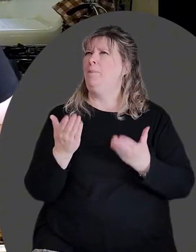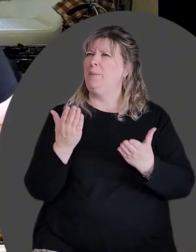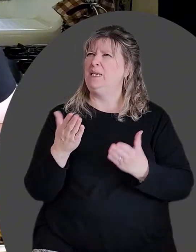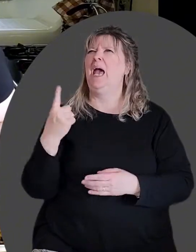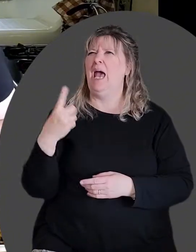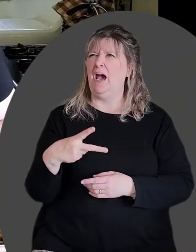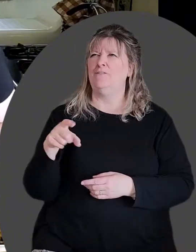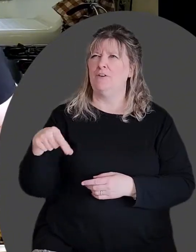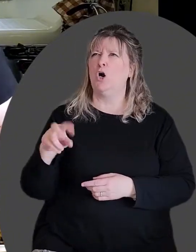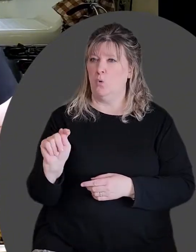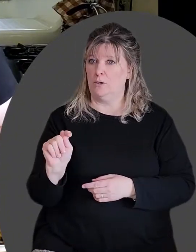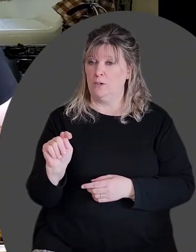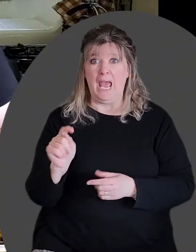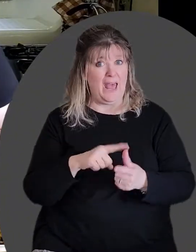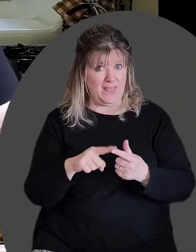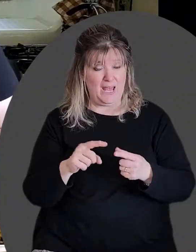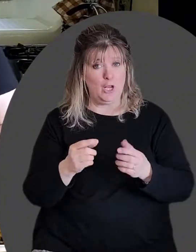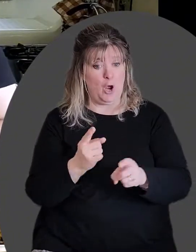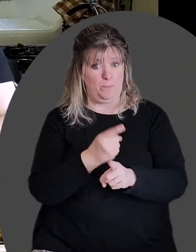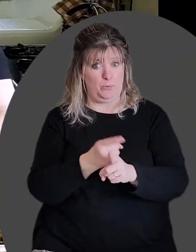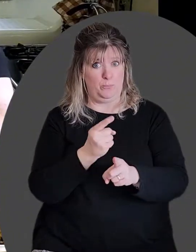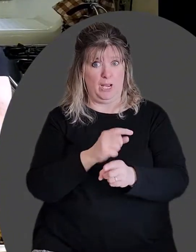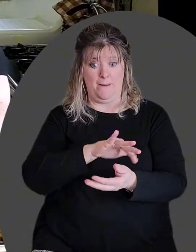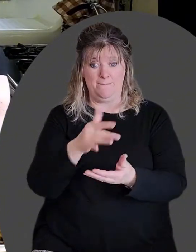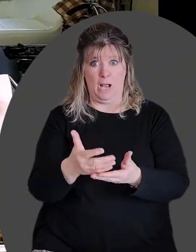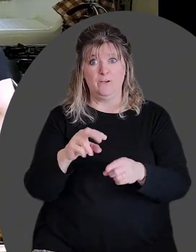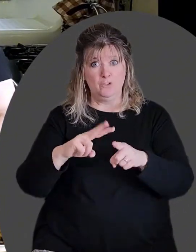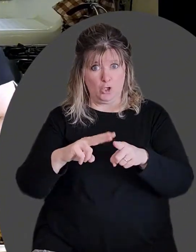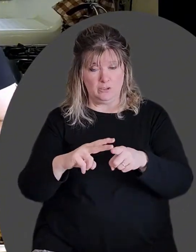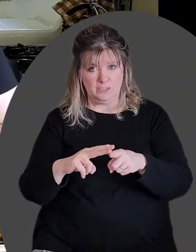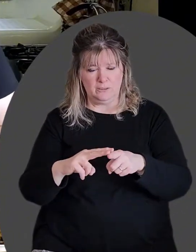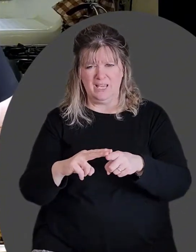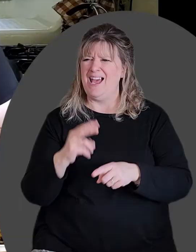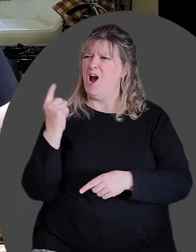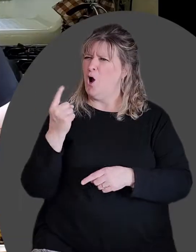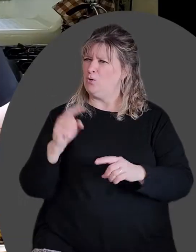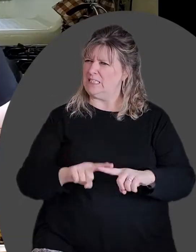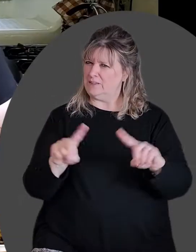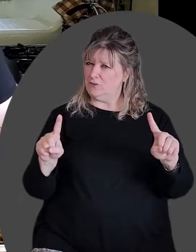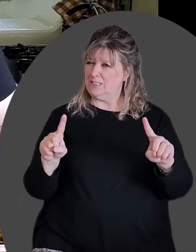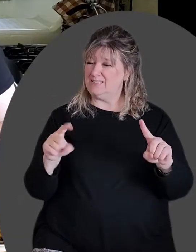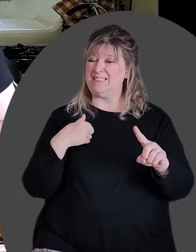and then the appropriate amount of salt now the only difference I did here is